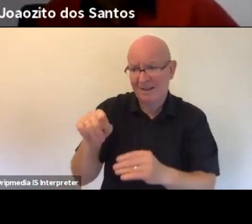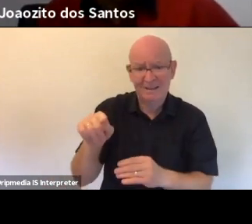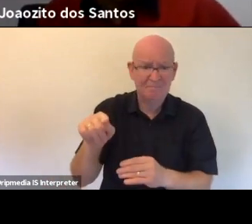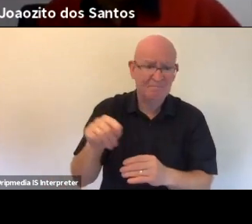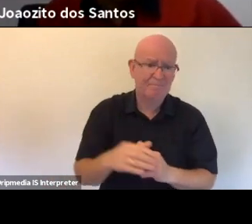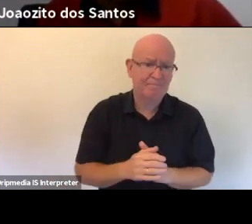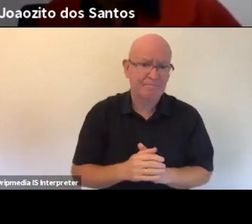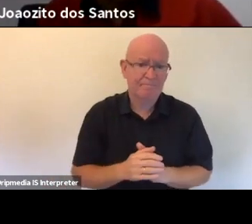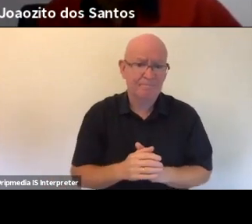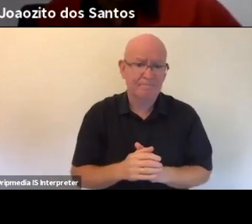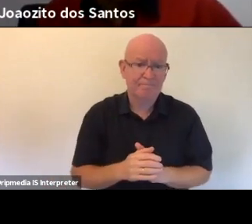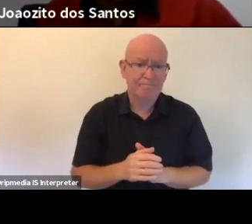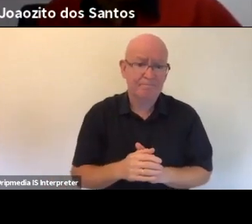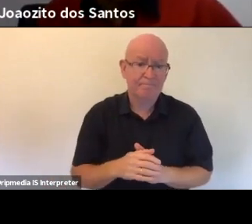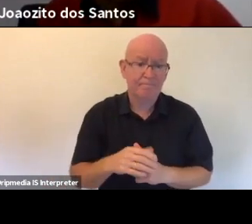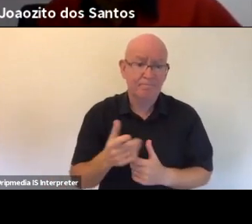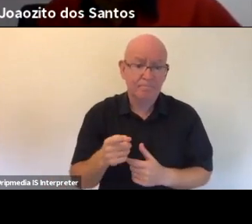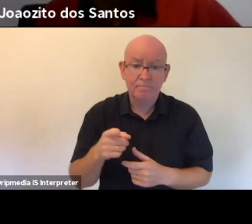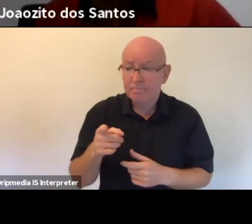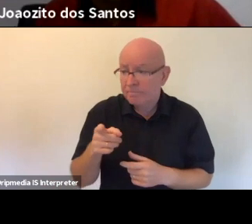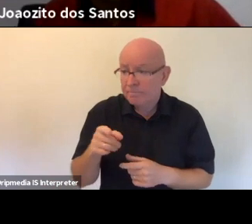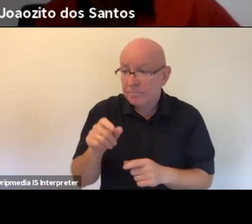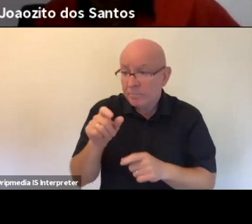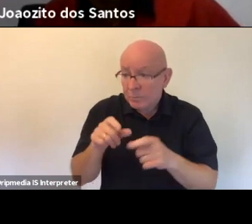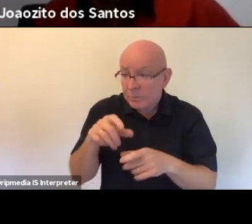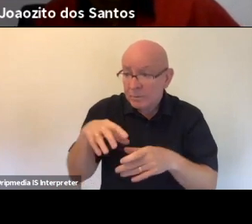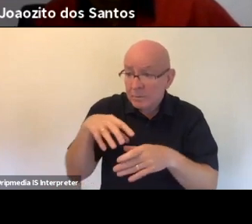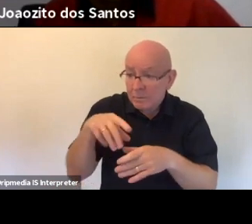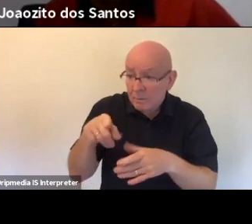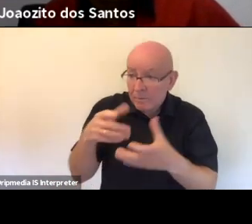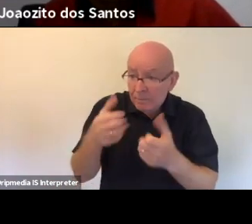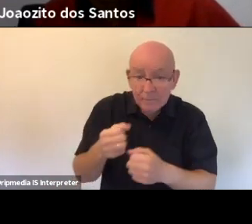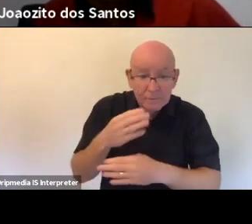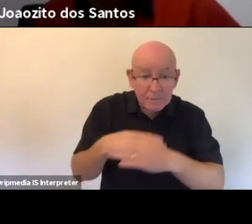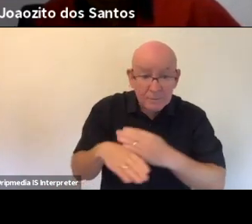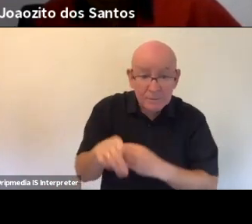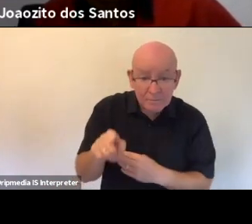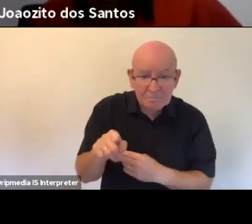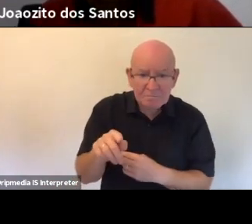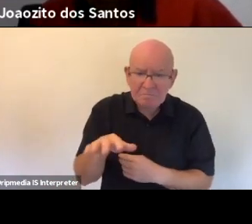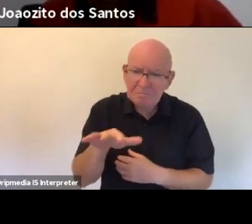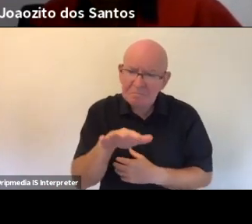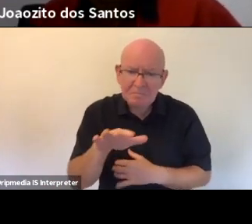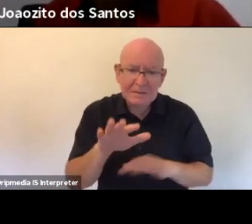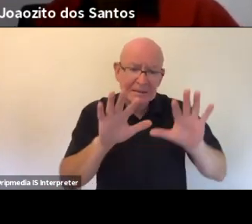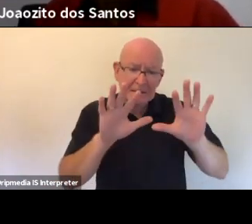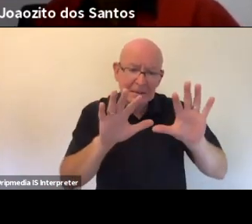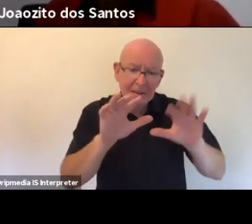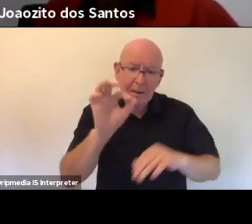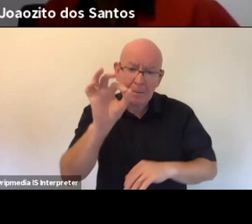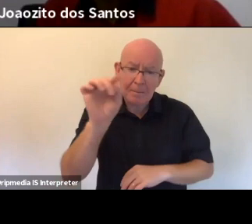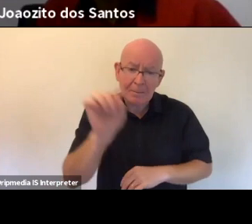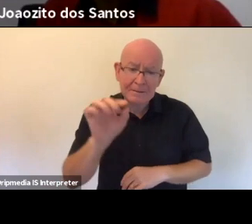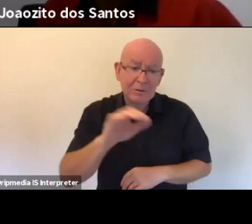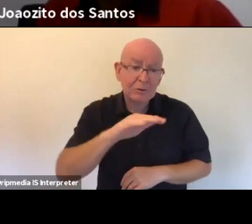And support of the elderly and disability pension,